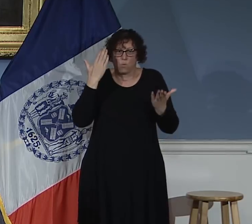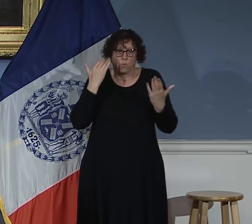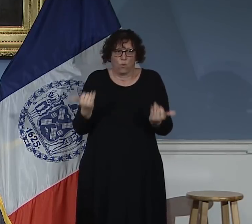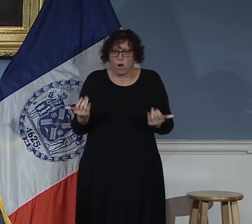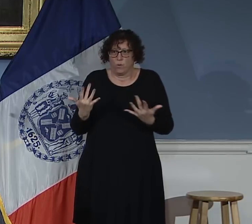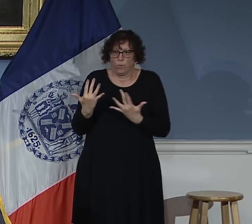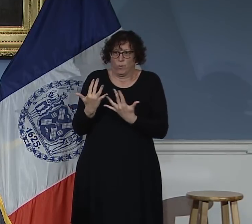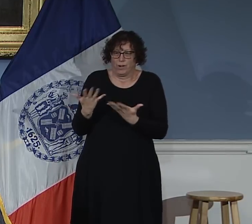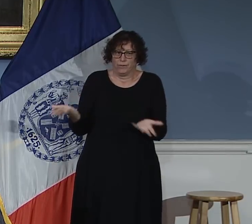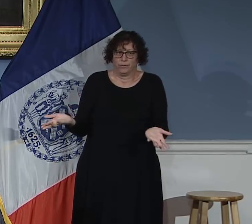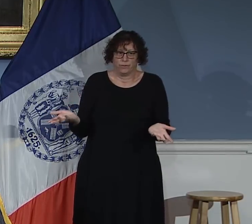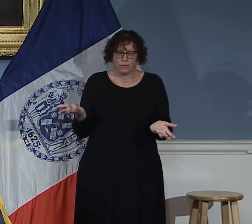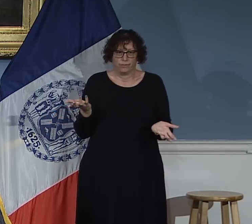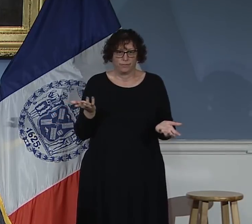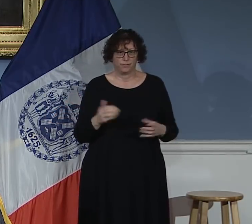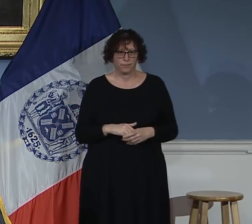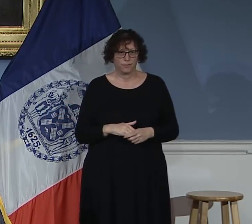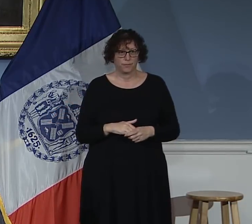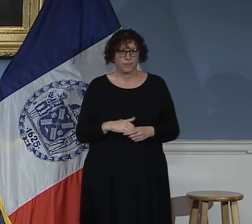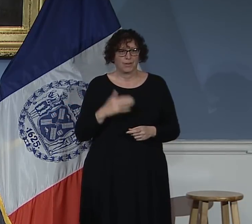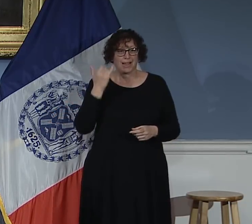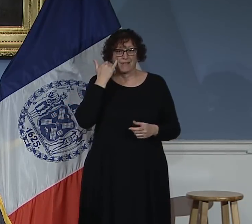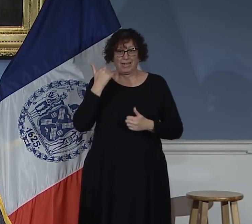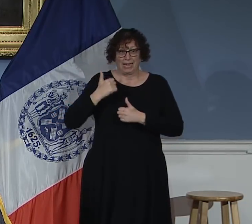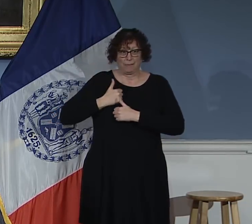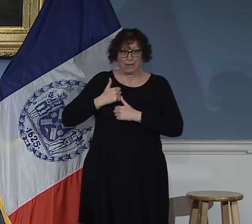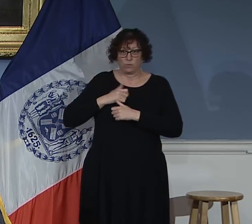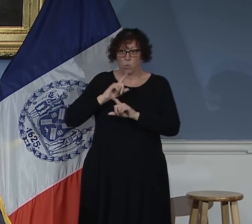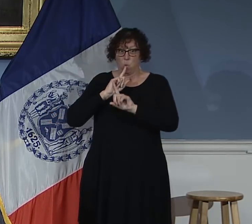THIS IS EVEN CLOSE.